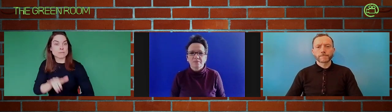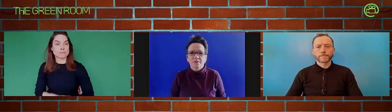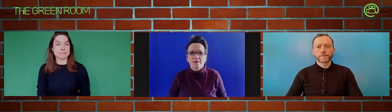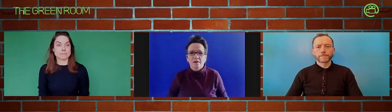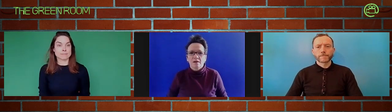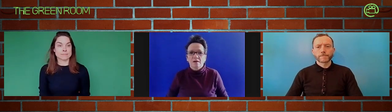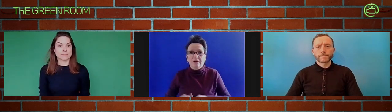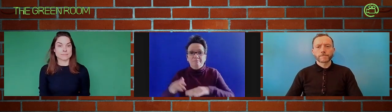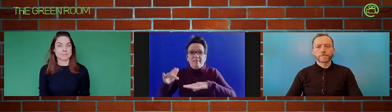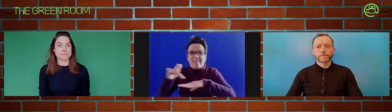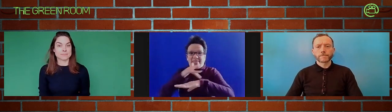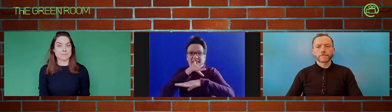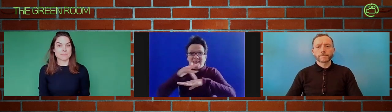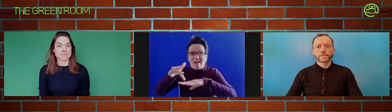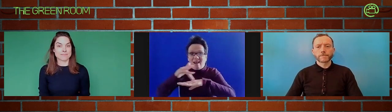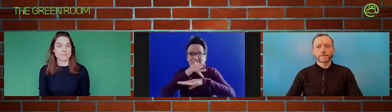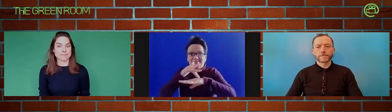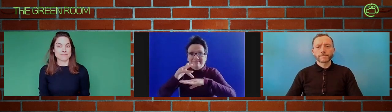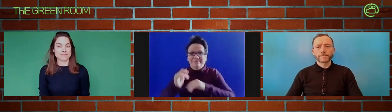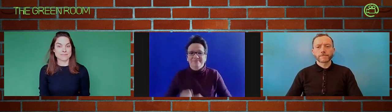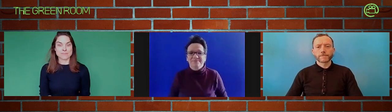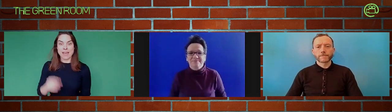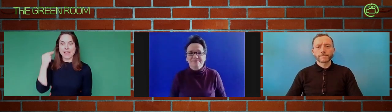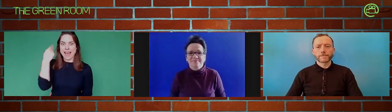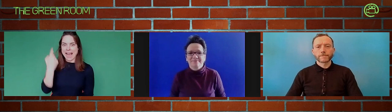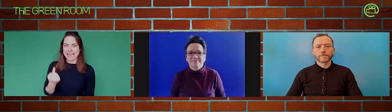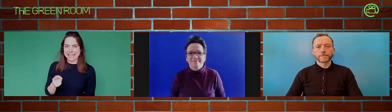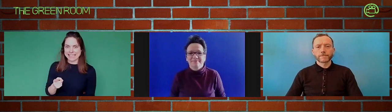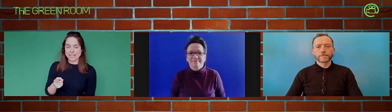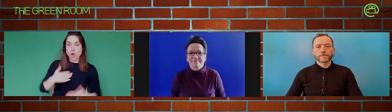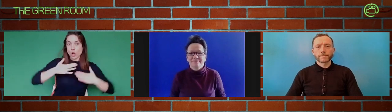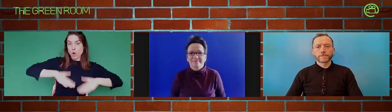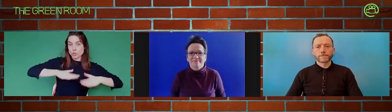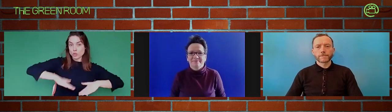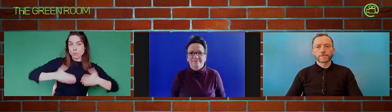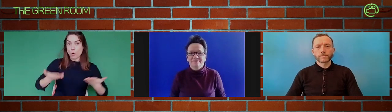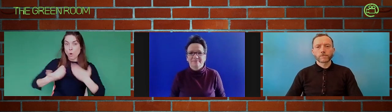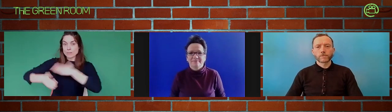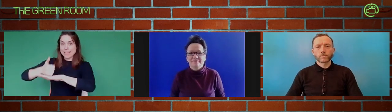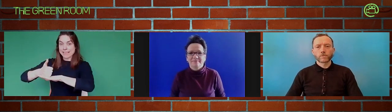Ali, costume or set?